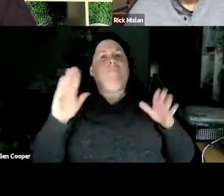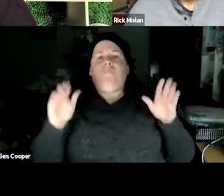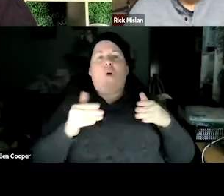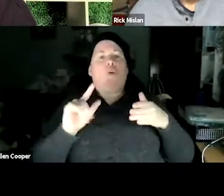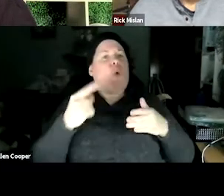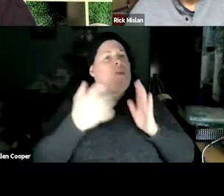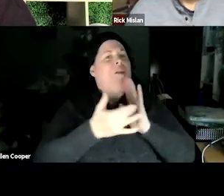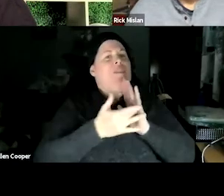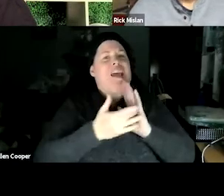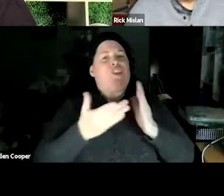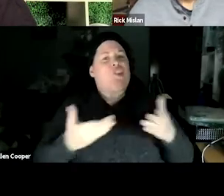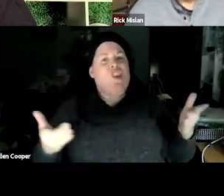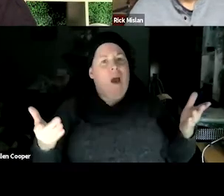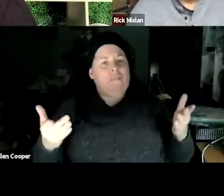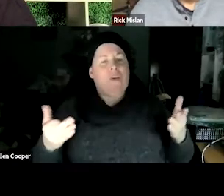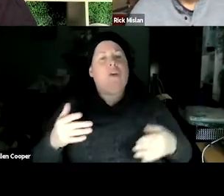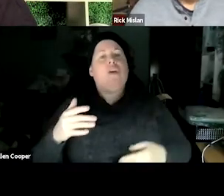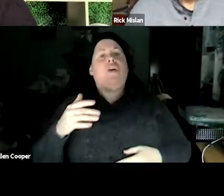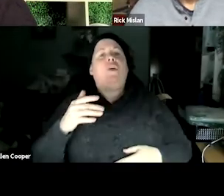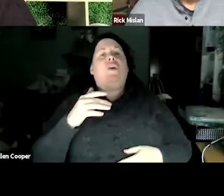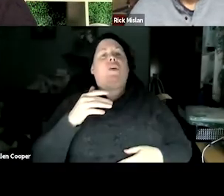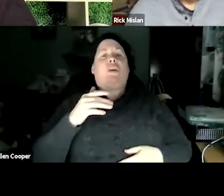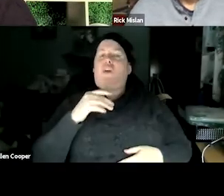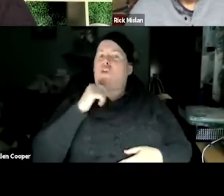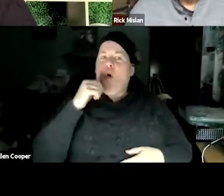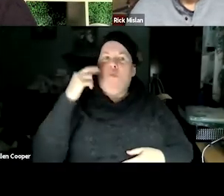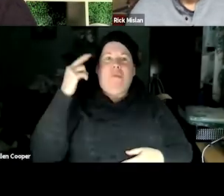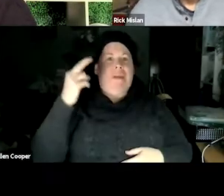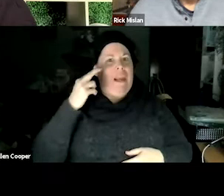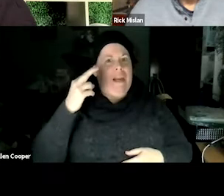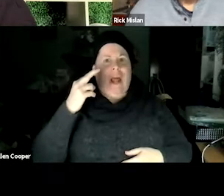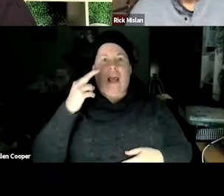CalebBarlow: You need you don't realize how much you need perspective,